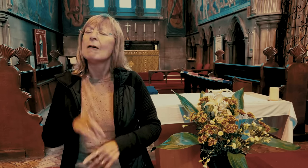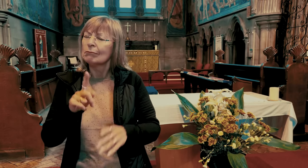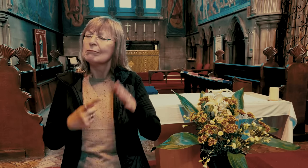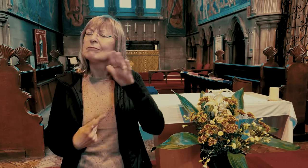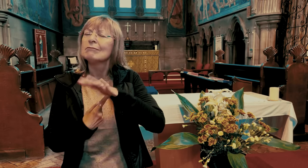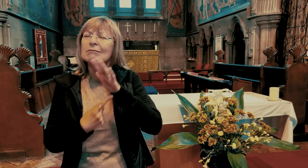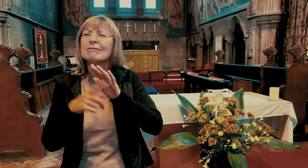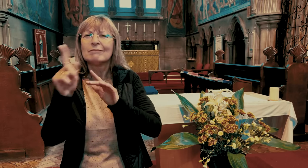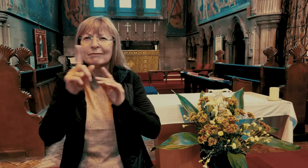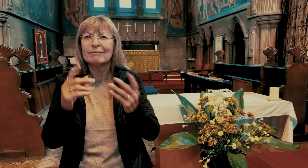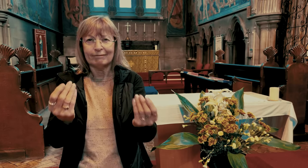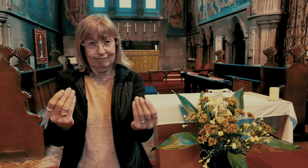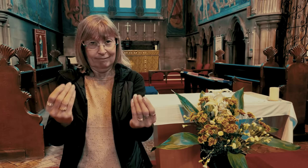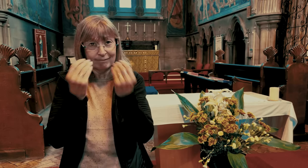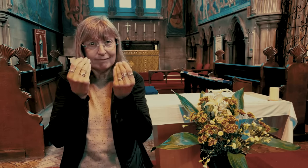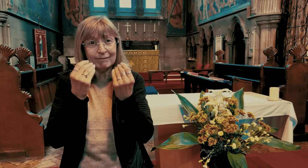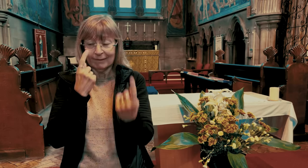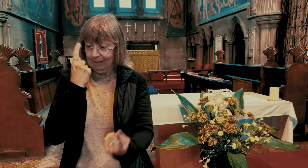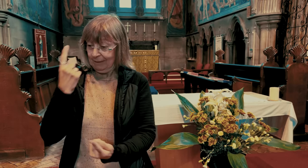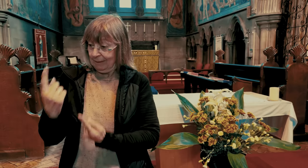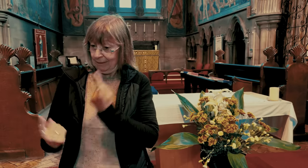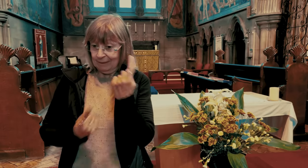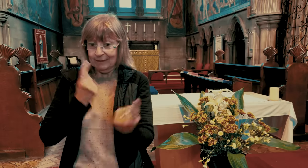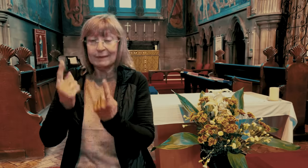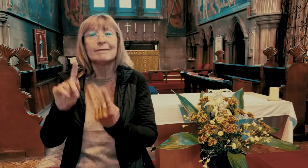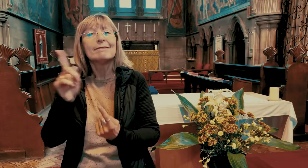Above all, clothe yourselves with love,